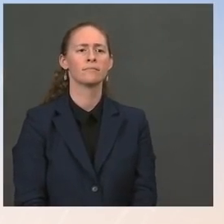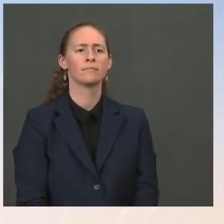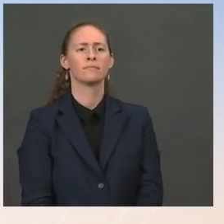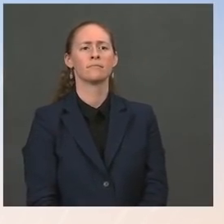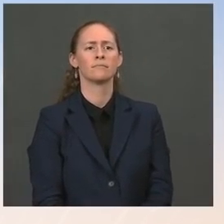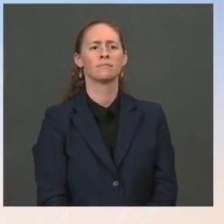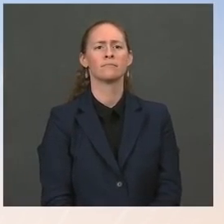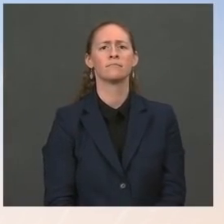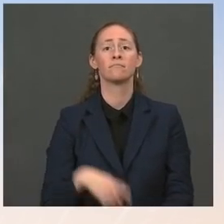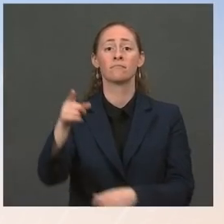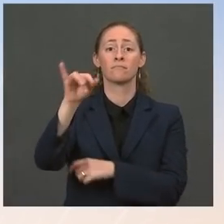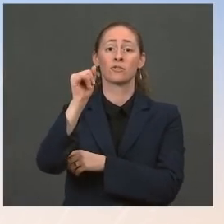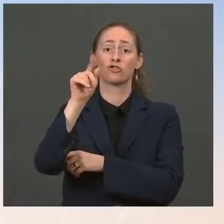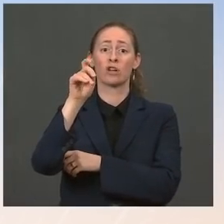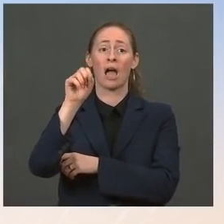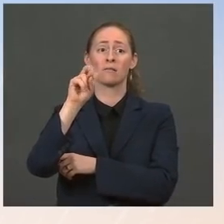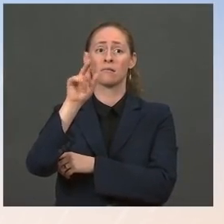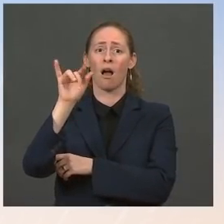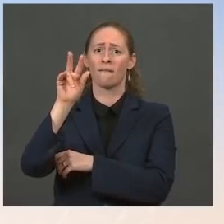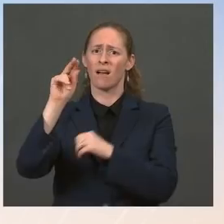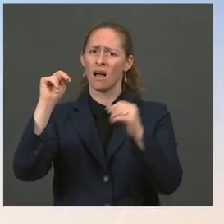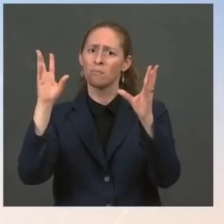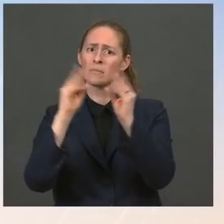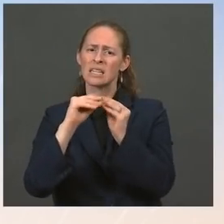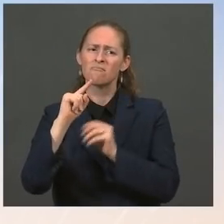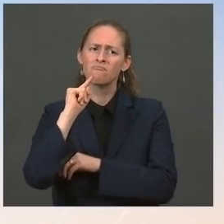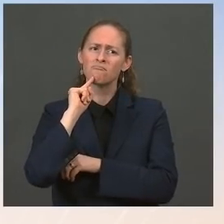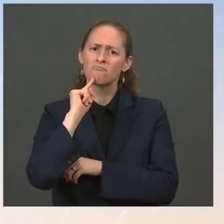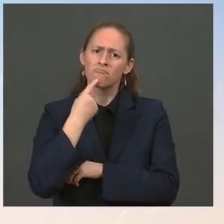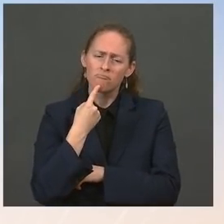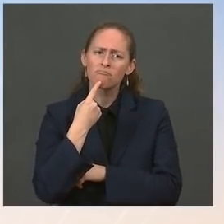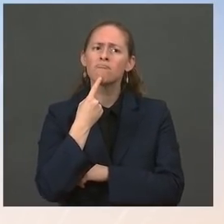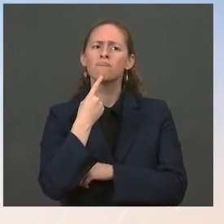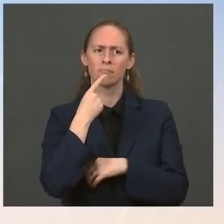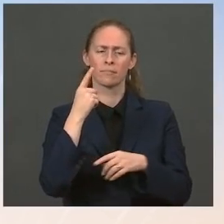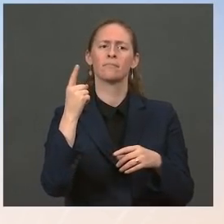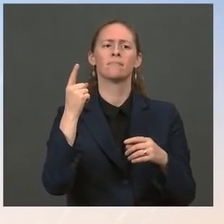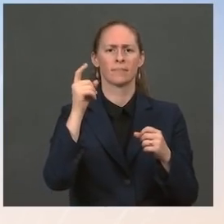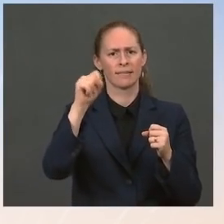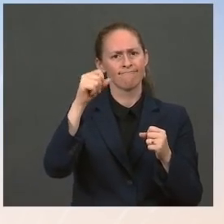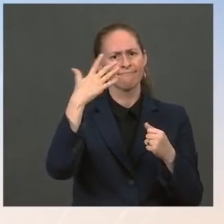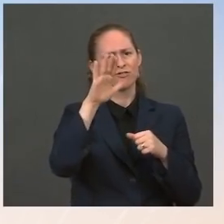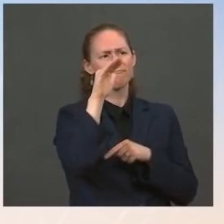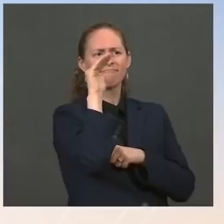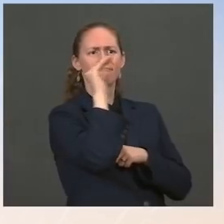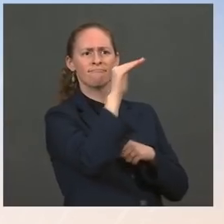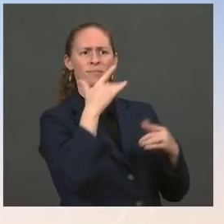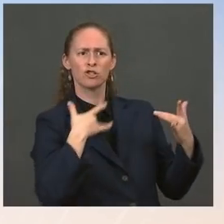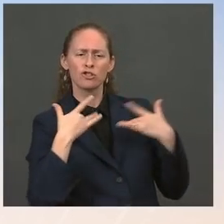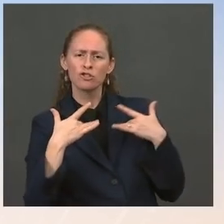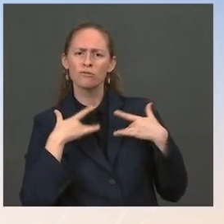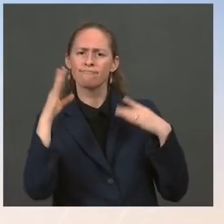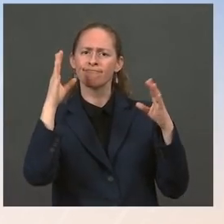Obviously, we raise our concerns through a range of channels. The State Department also put out a public statement -- a proactive statement on this,